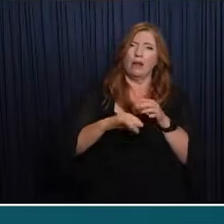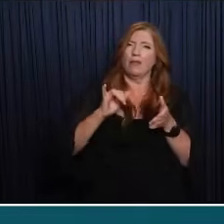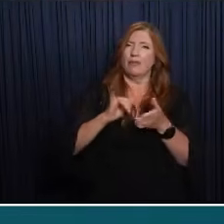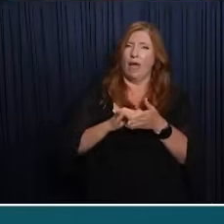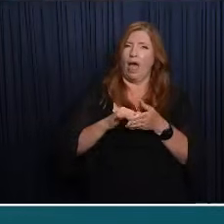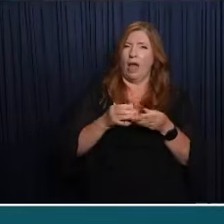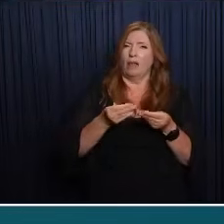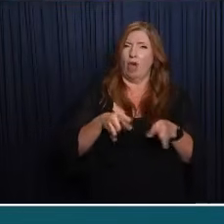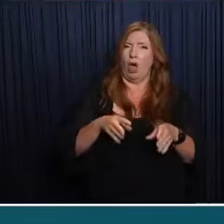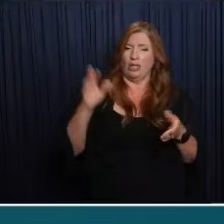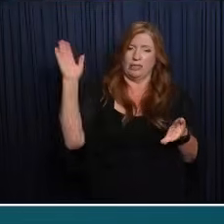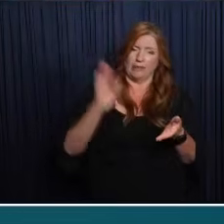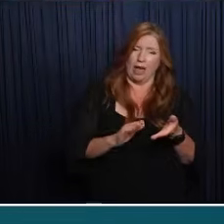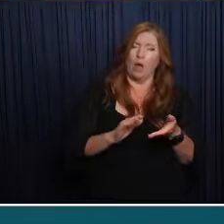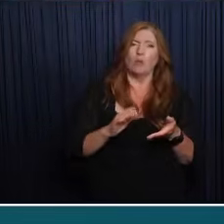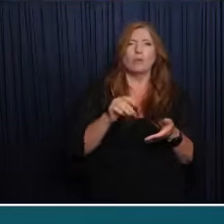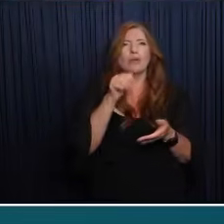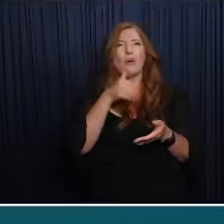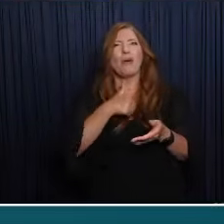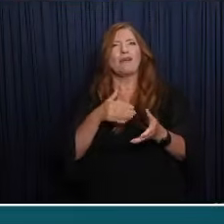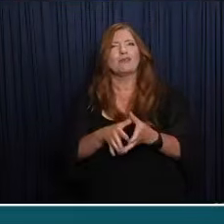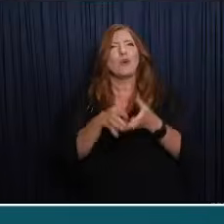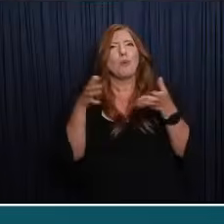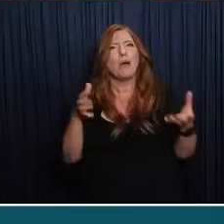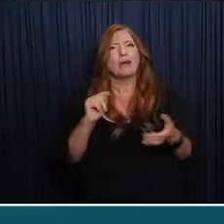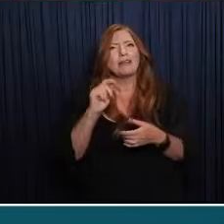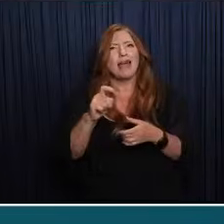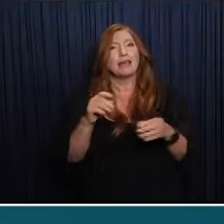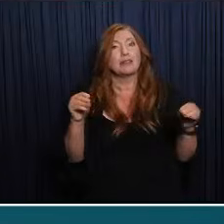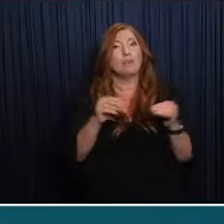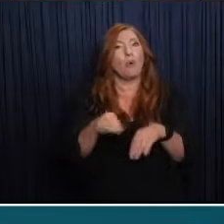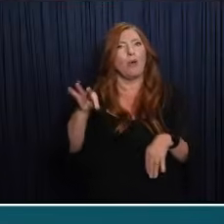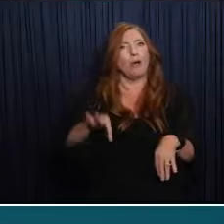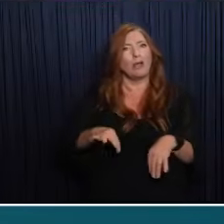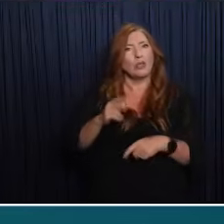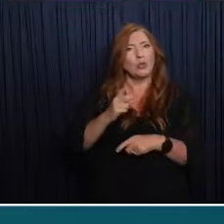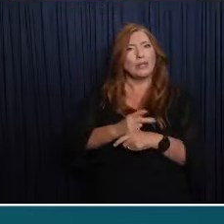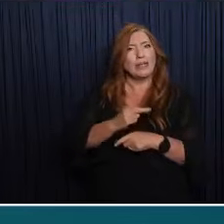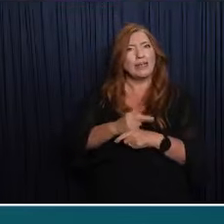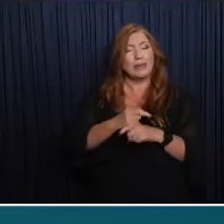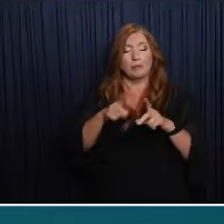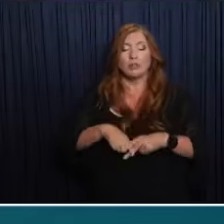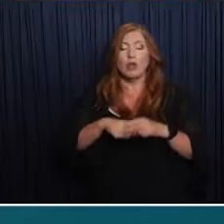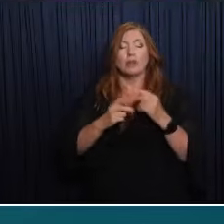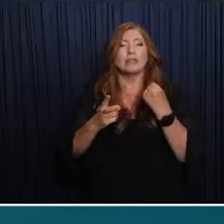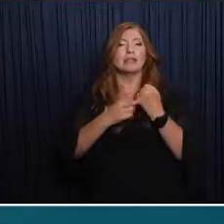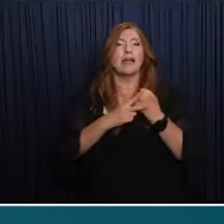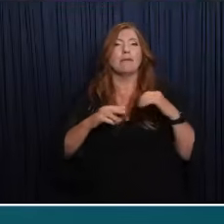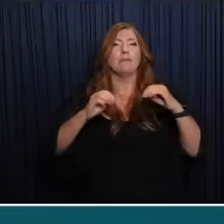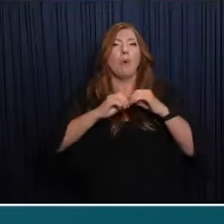AND IF WE CAN CUT THAT DEFICIT DOWN, WE DON'T HAVE AS MUCH